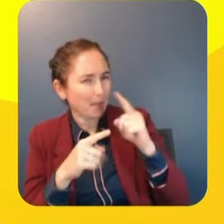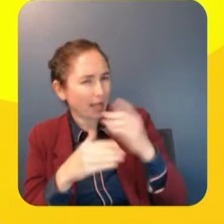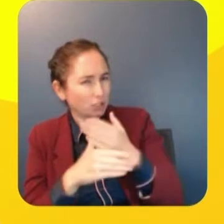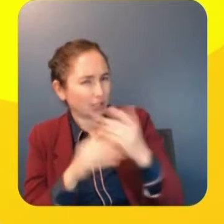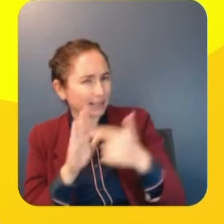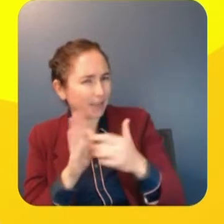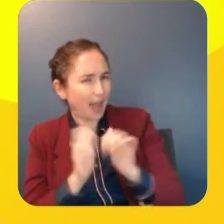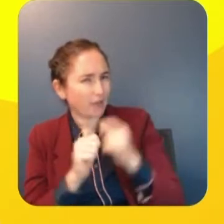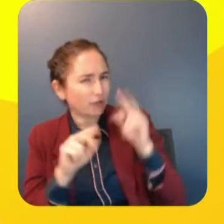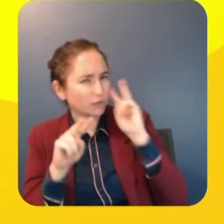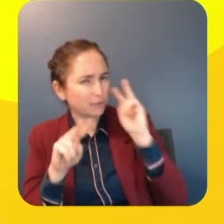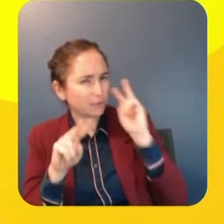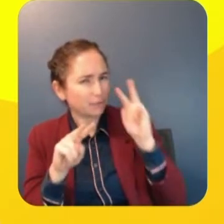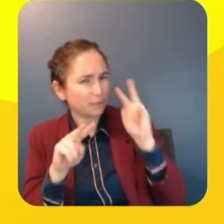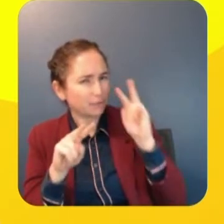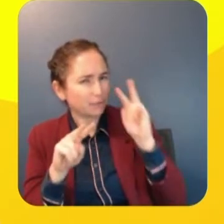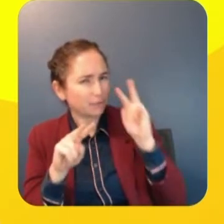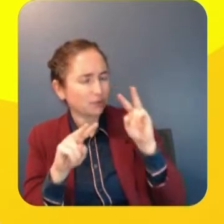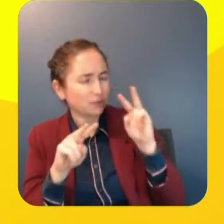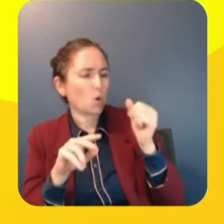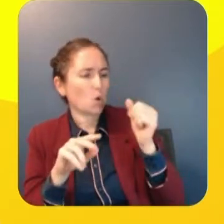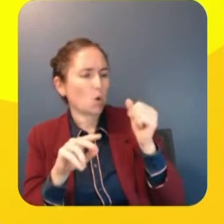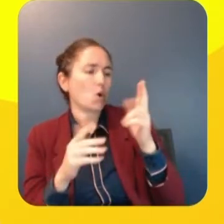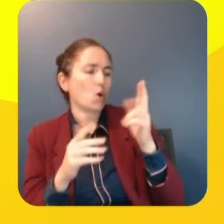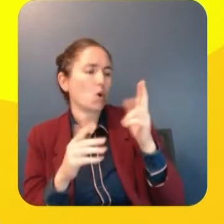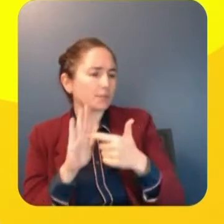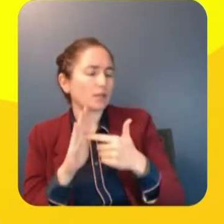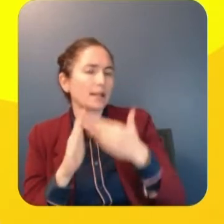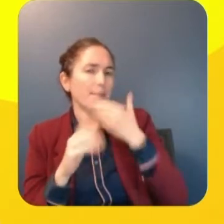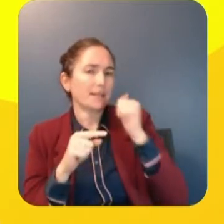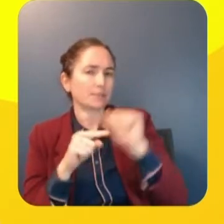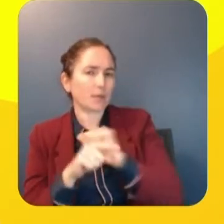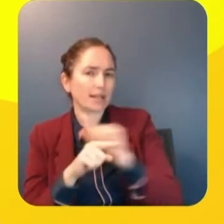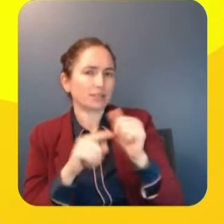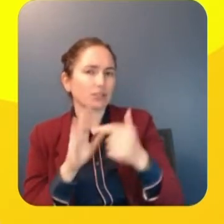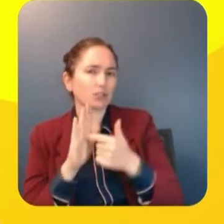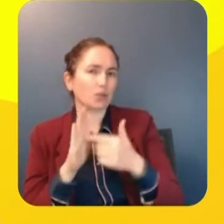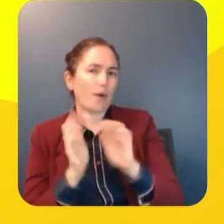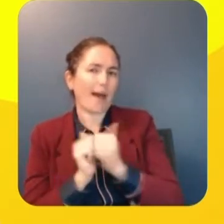to ensure that underrepresented groups have been disproportionately impacted.